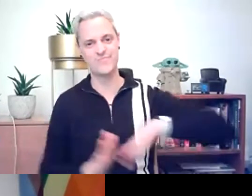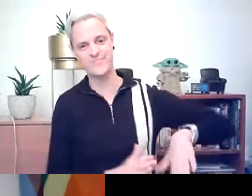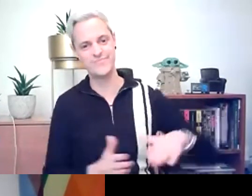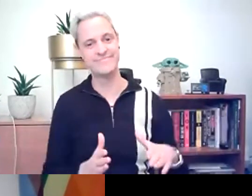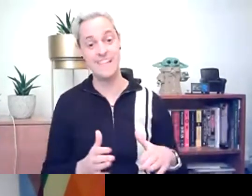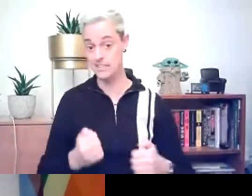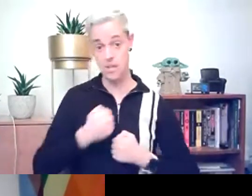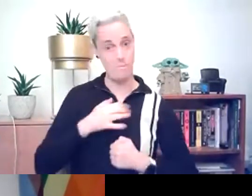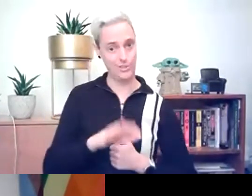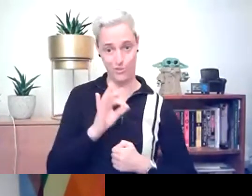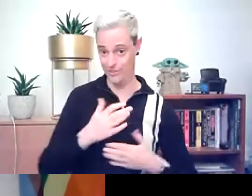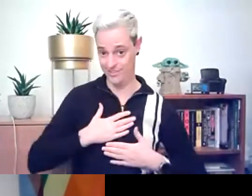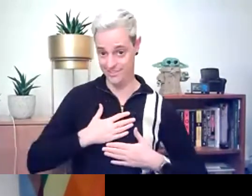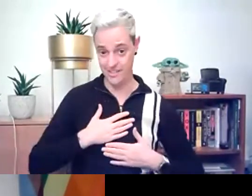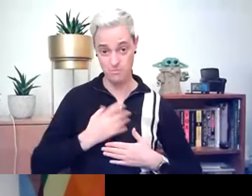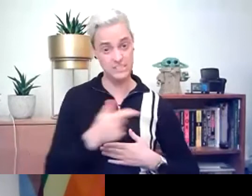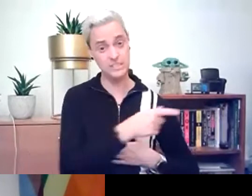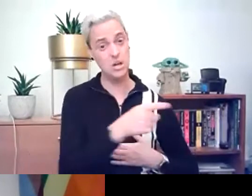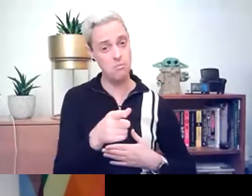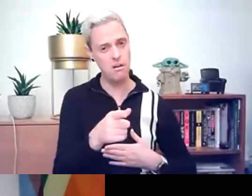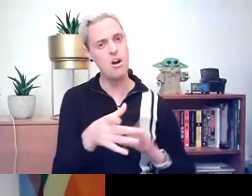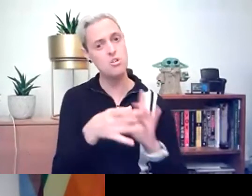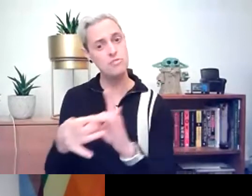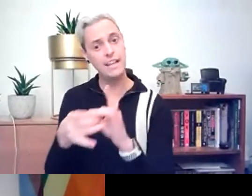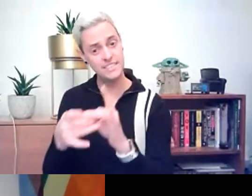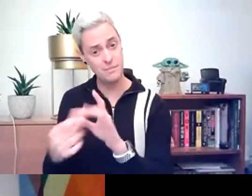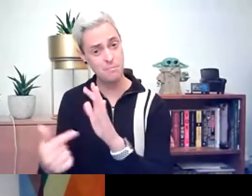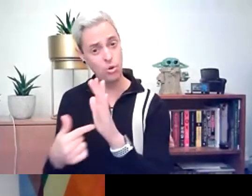a choice that you know some people feel 18:53:10 comfortable making so work out what